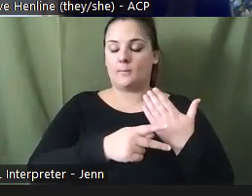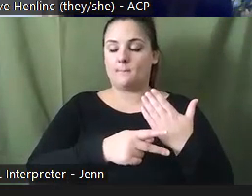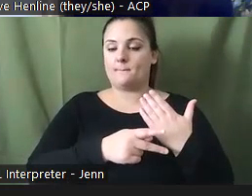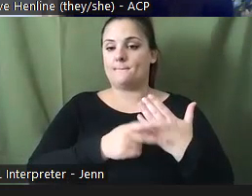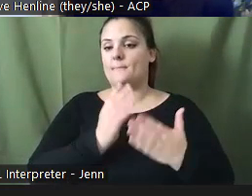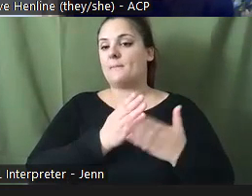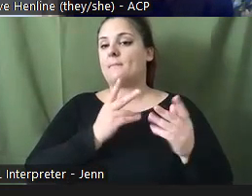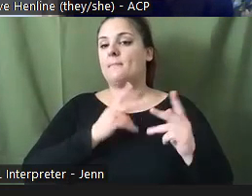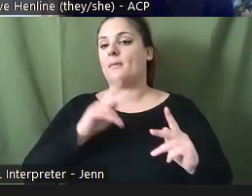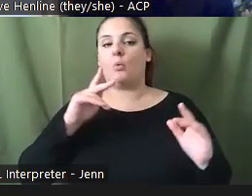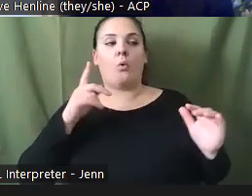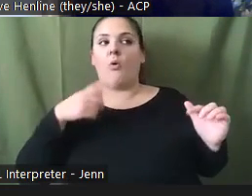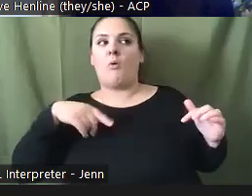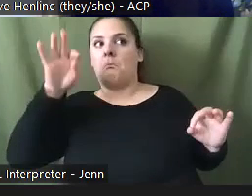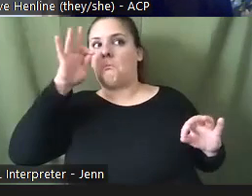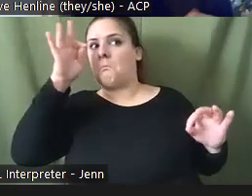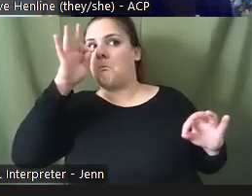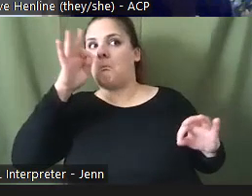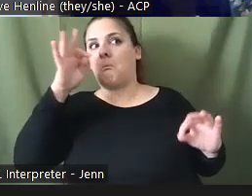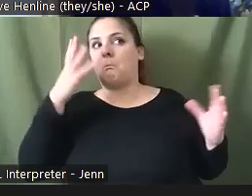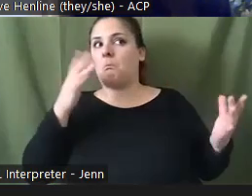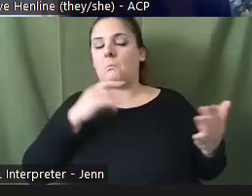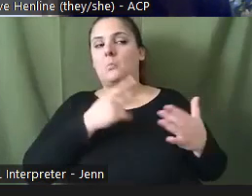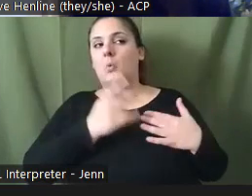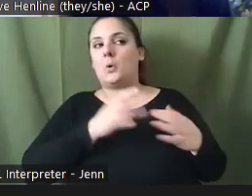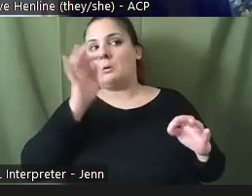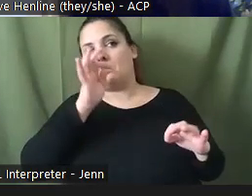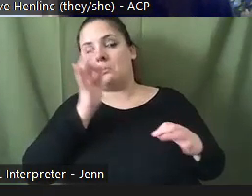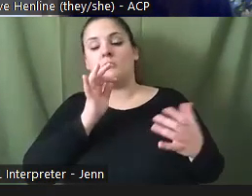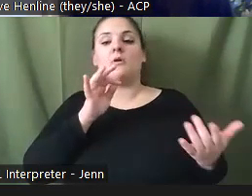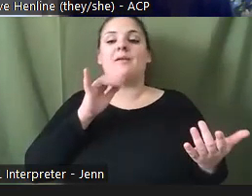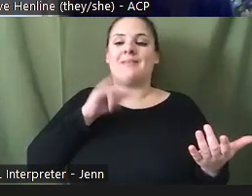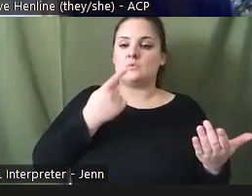know about the program and so this is a way to confirm that this is legitimate,